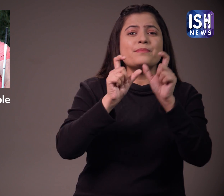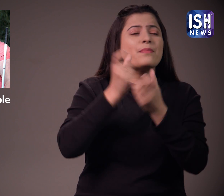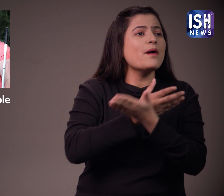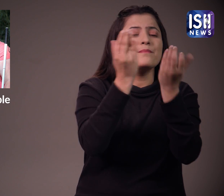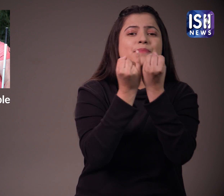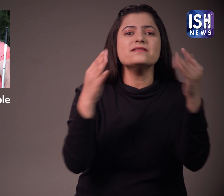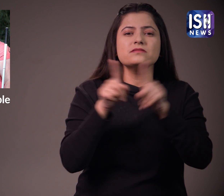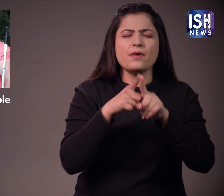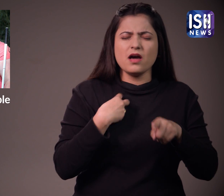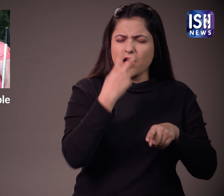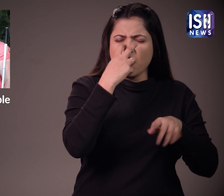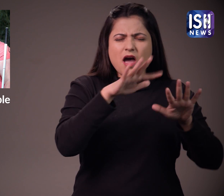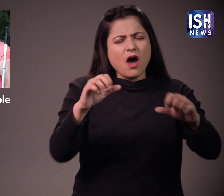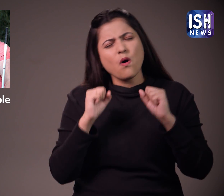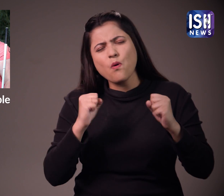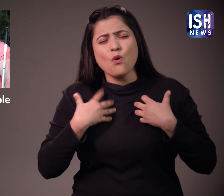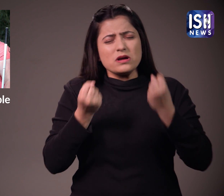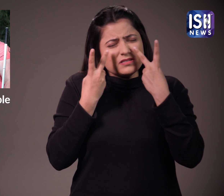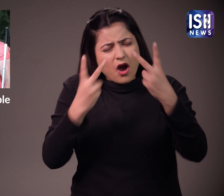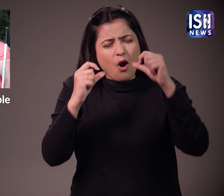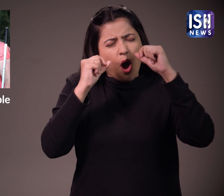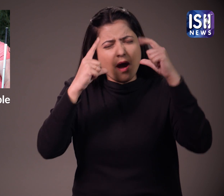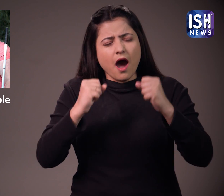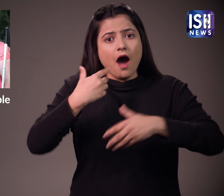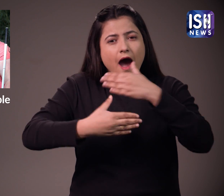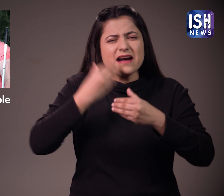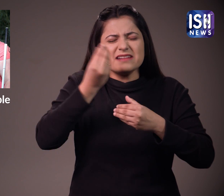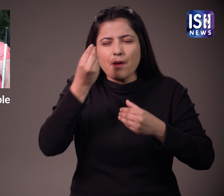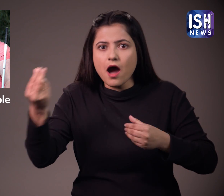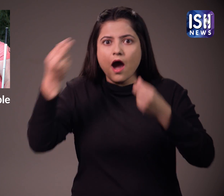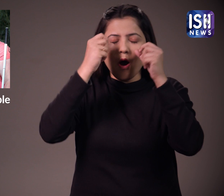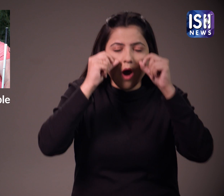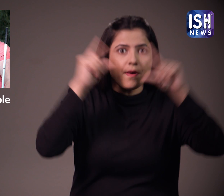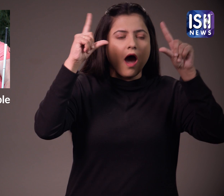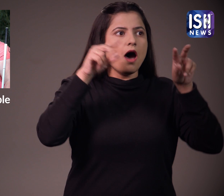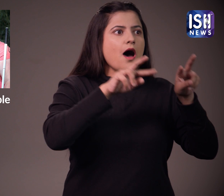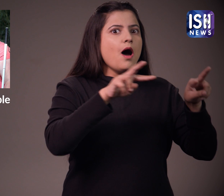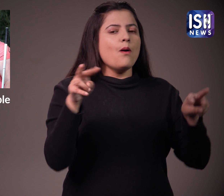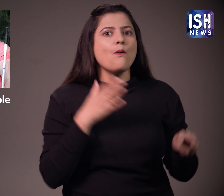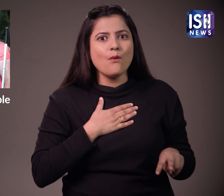Usually it is the blind who through eye donations etc can regain their sight.